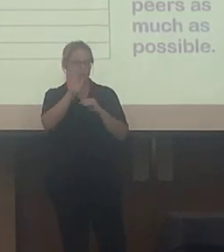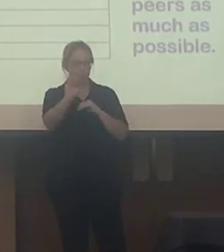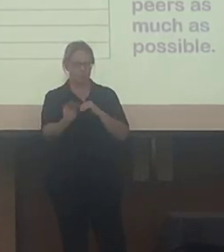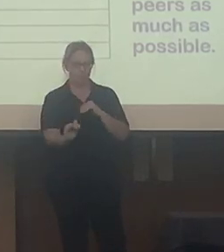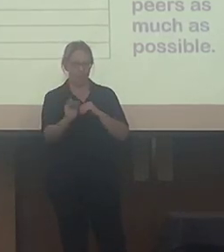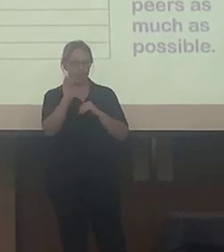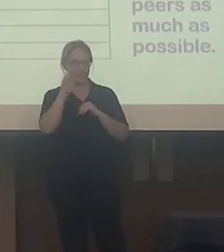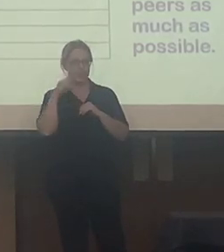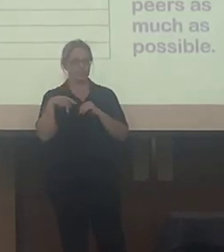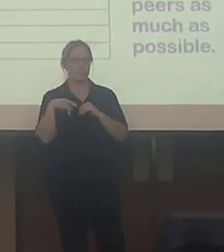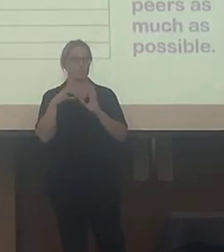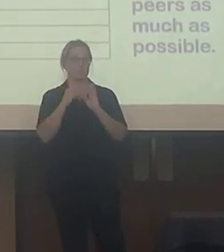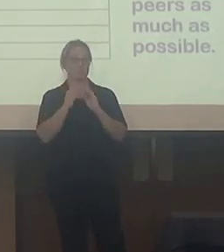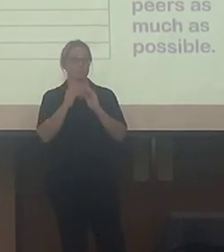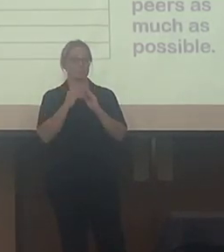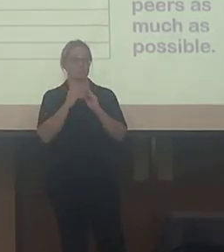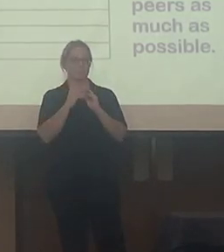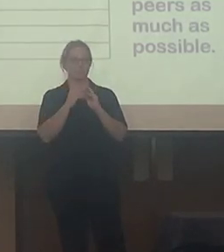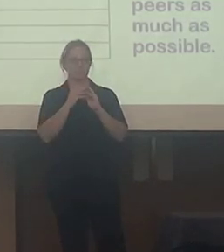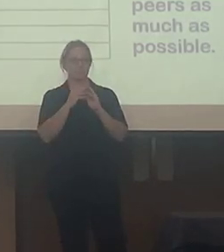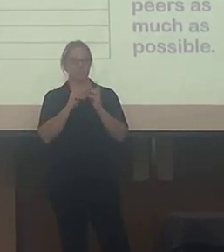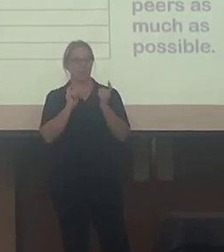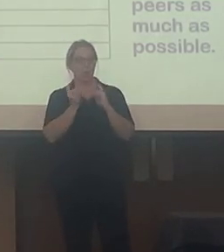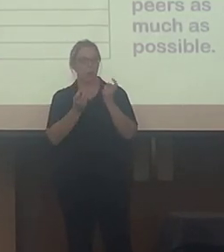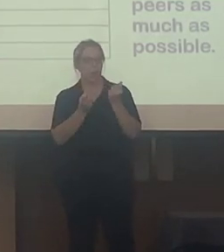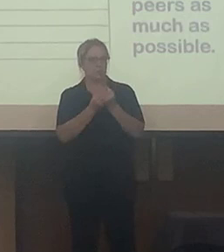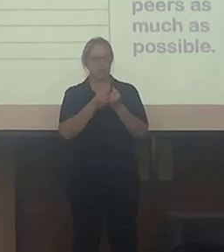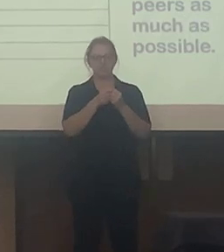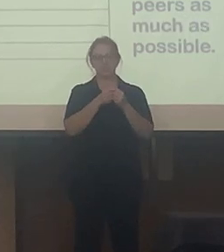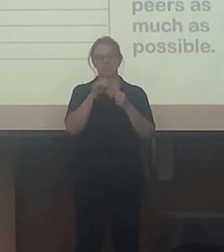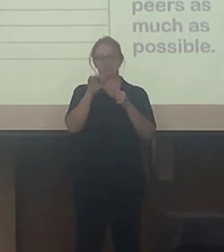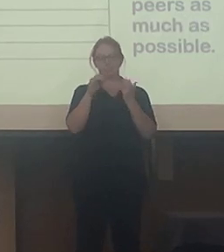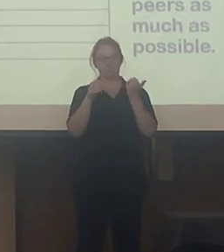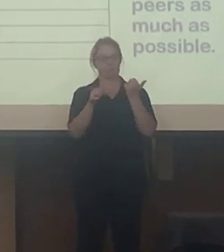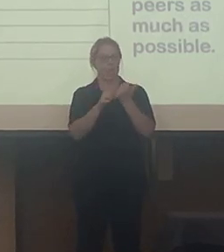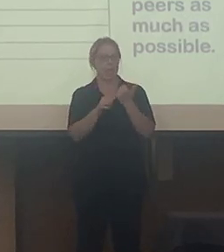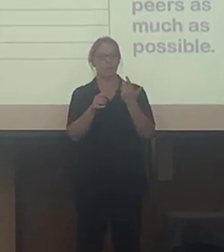and that just means accommodations aid services assistive technology other supports provided